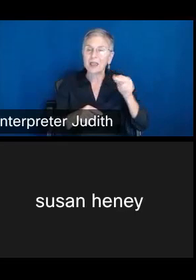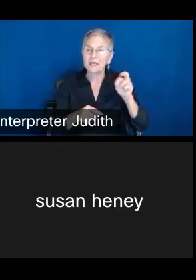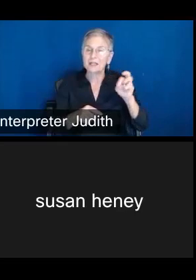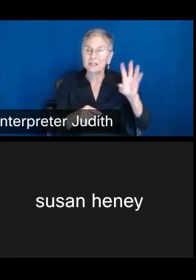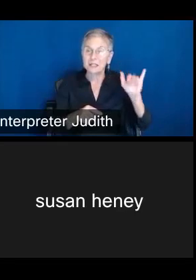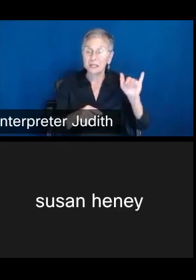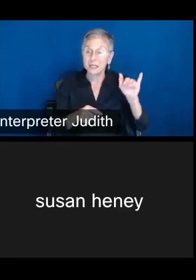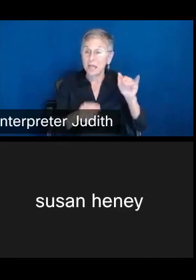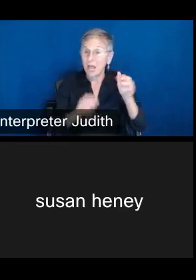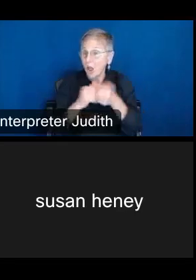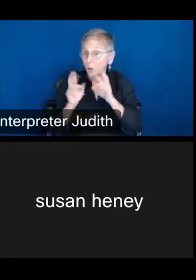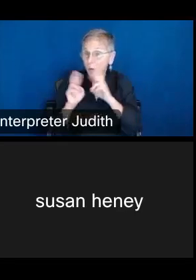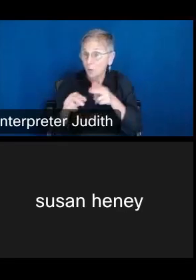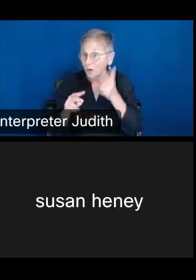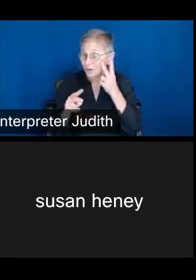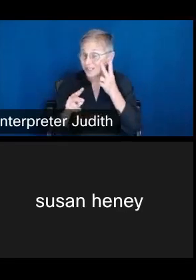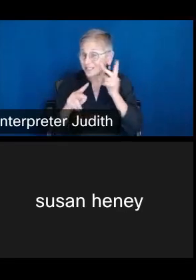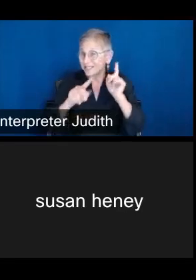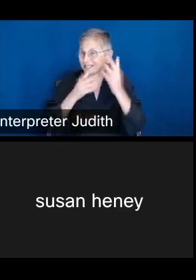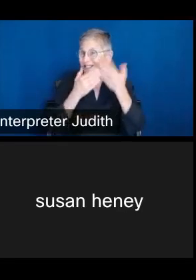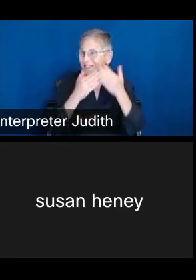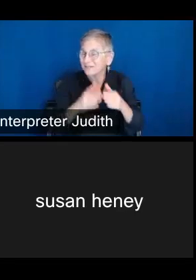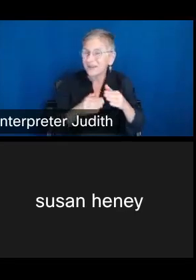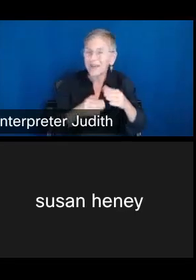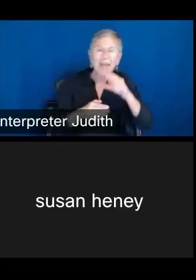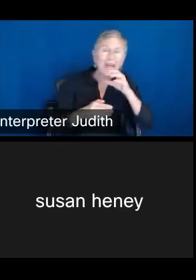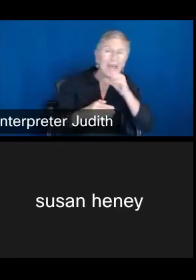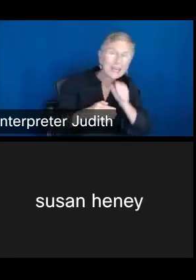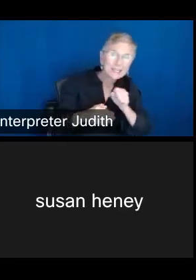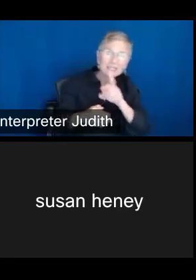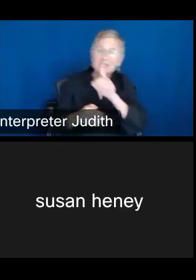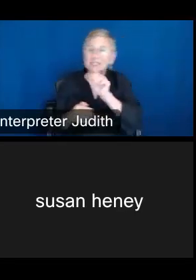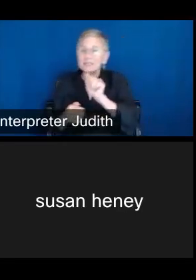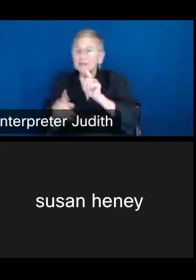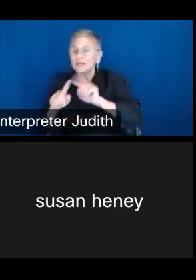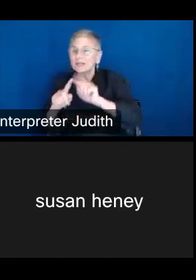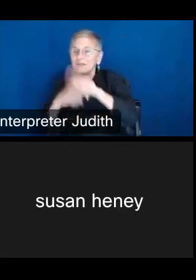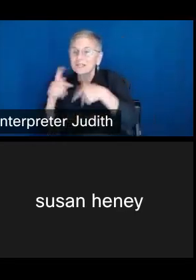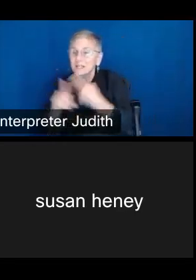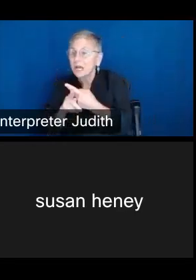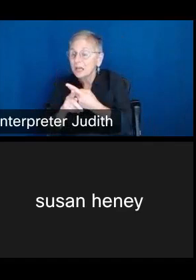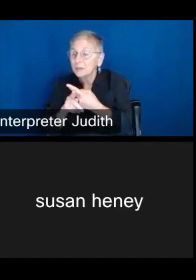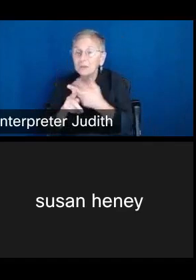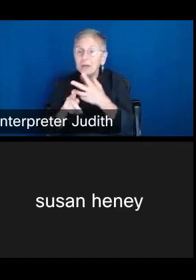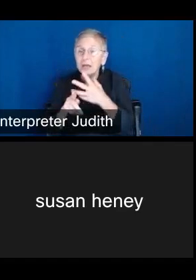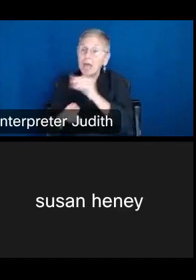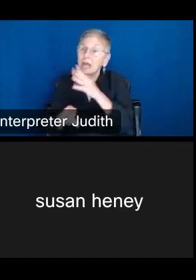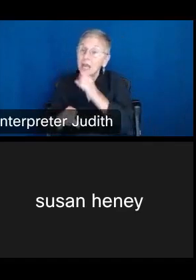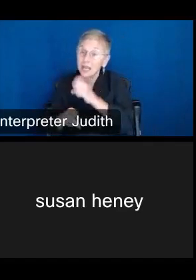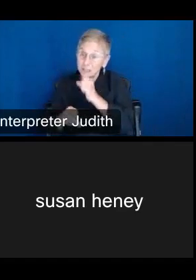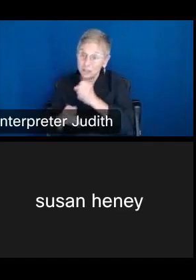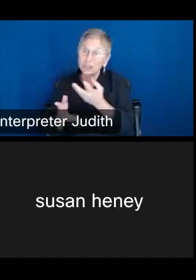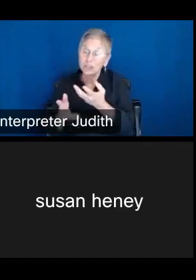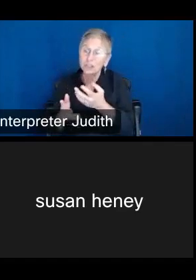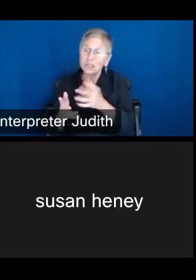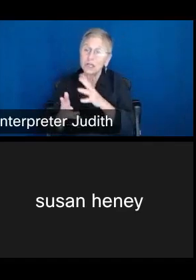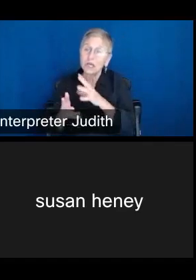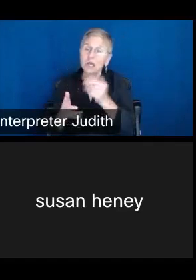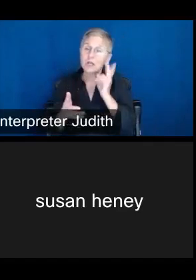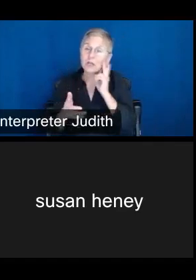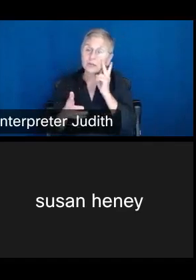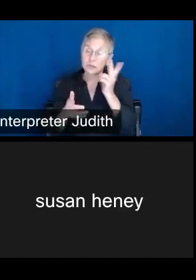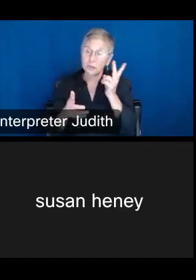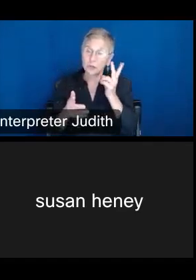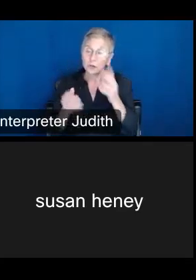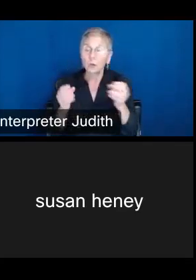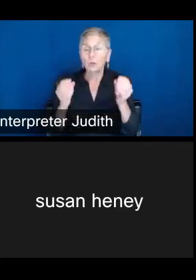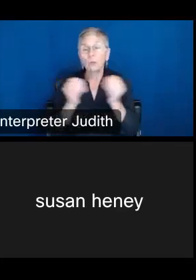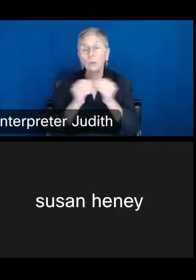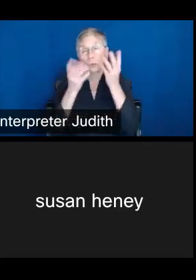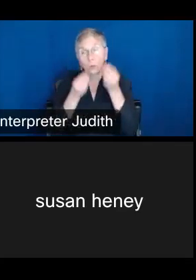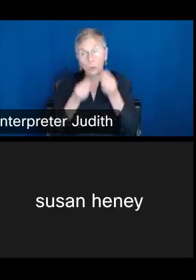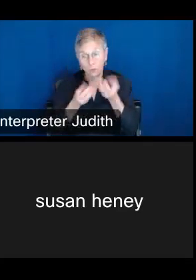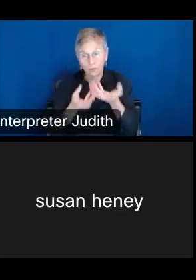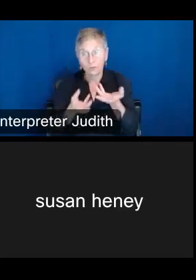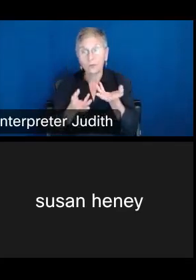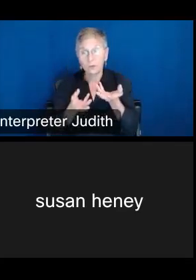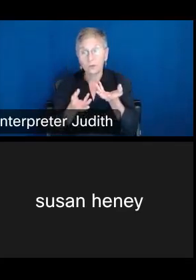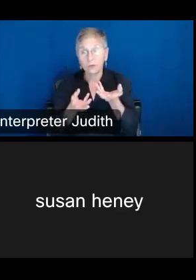by age, disability by type, and age, and then you see additional information on different